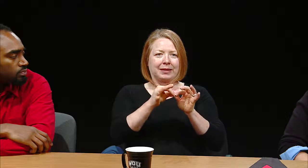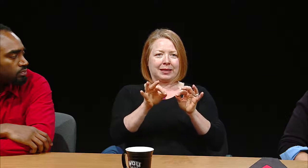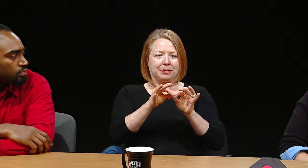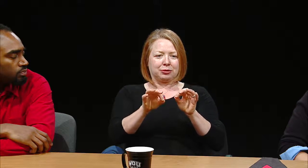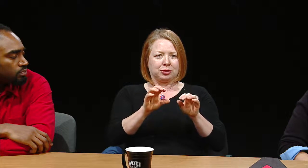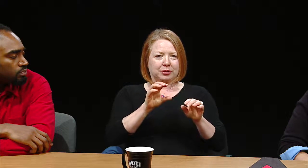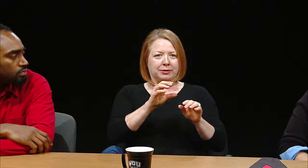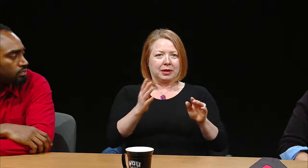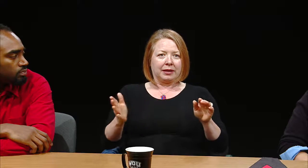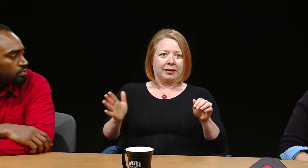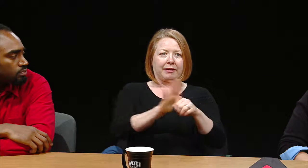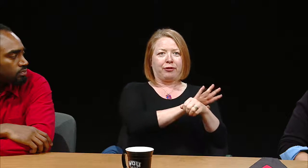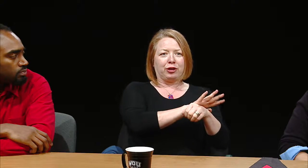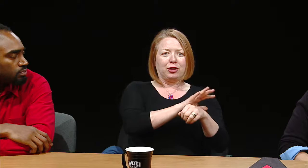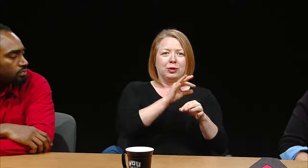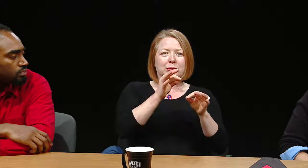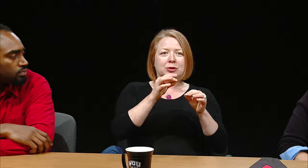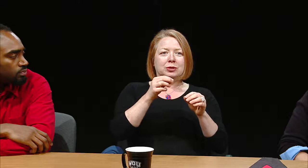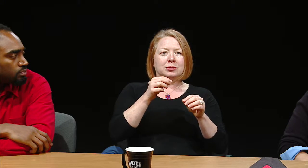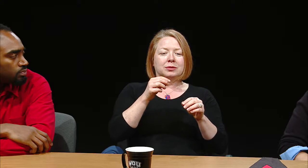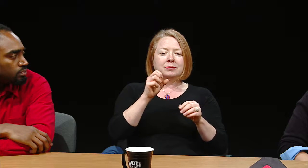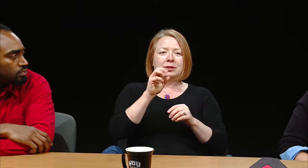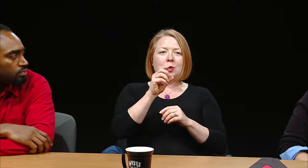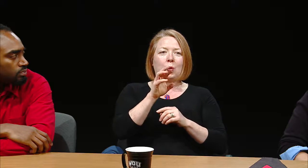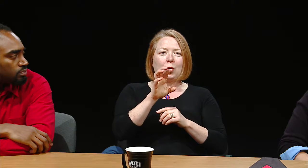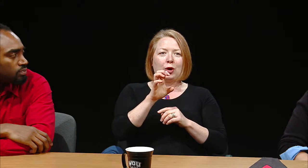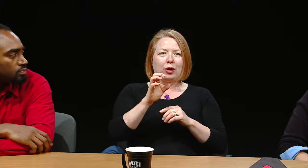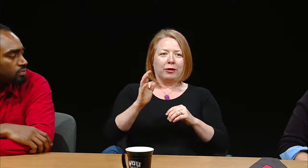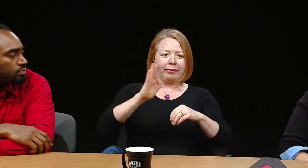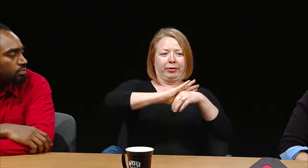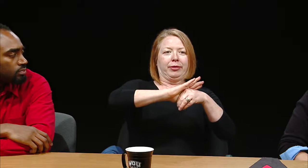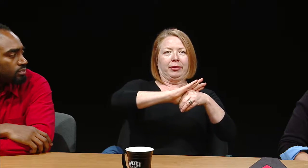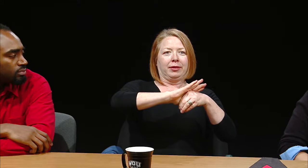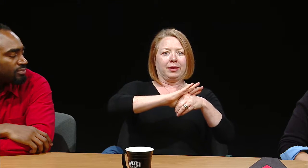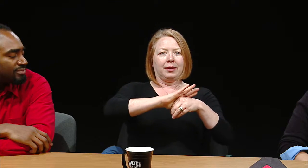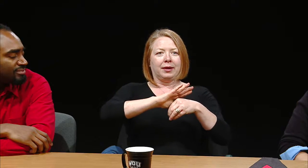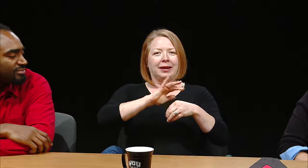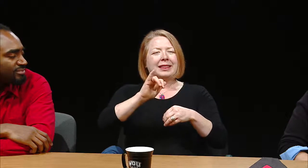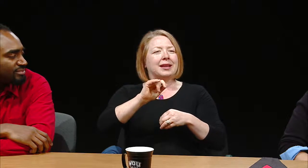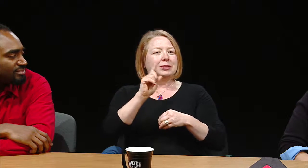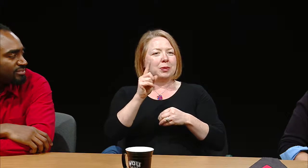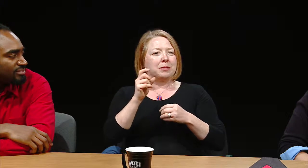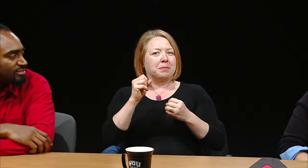And I realized at that point that captions were huge, because I was going to take her message, and it was going to go